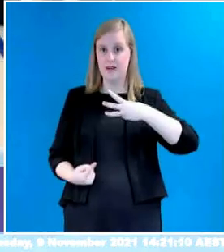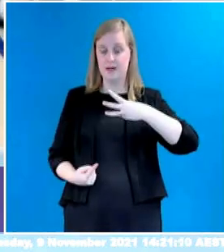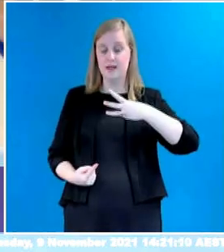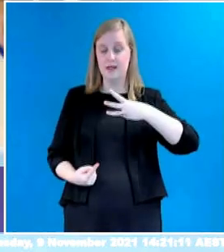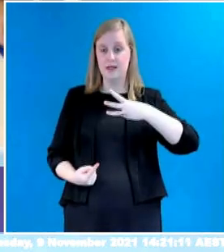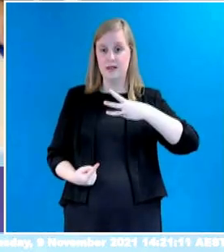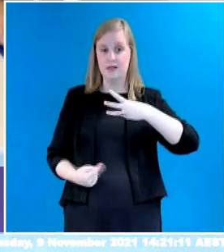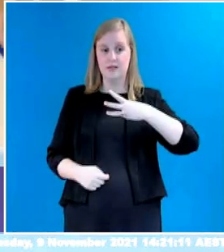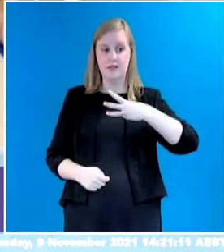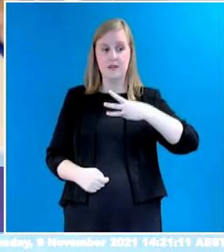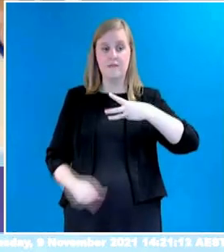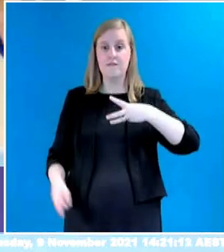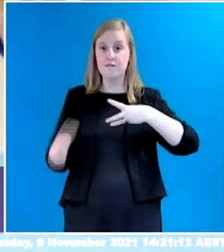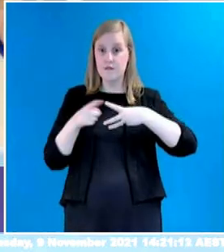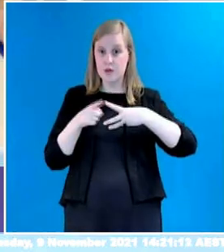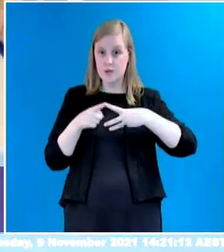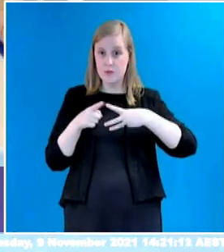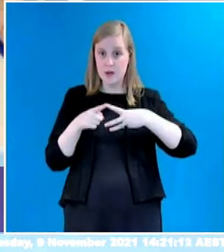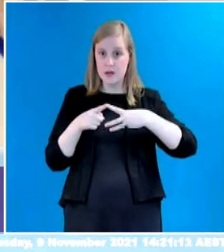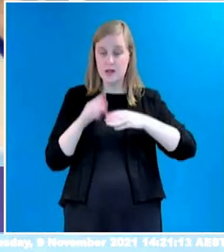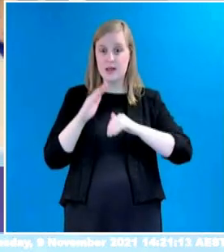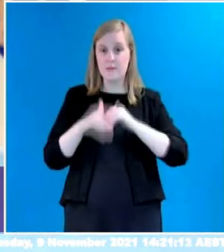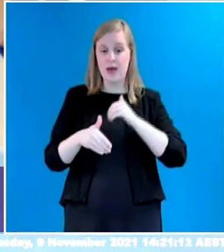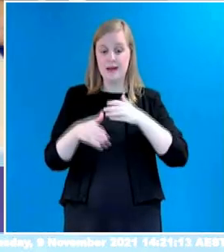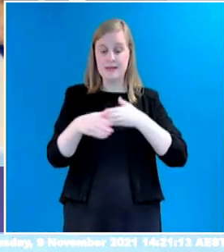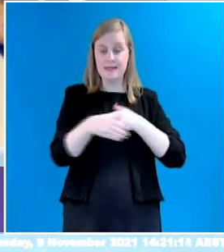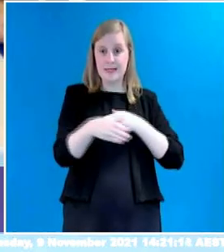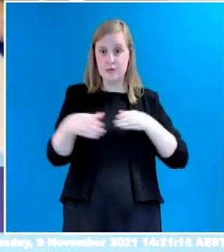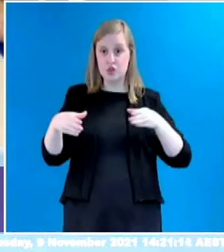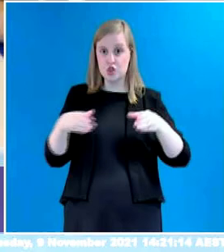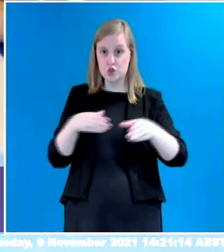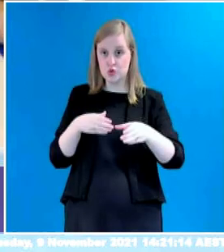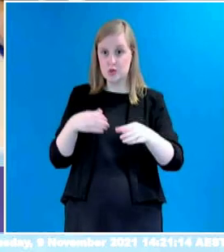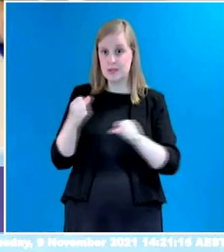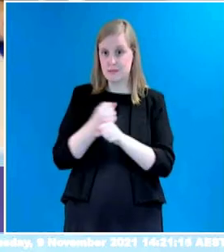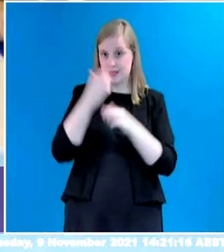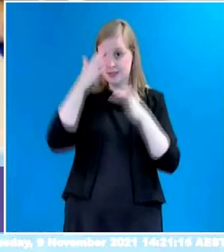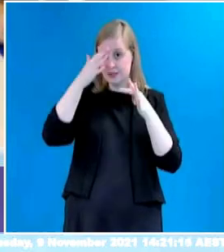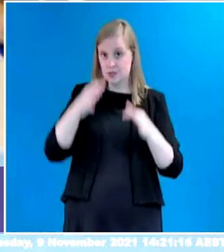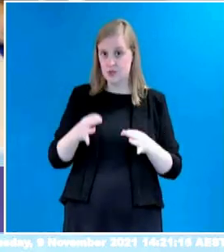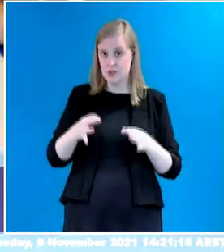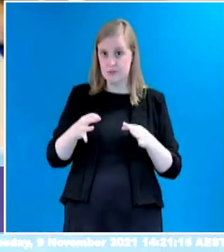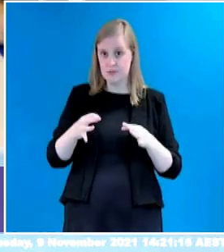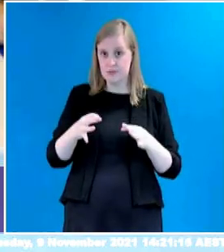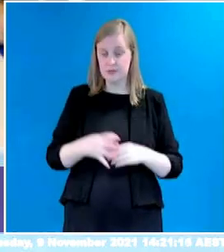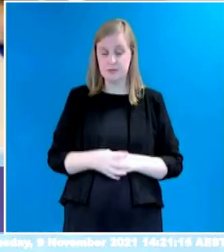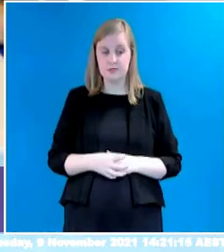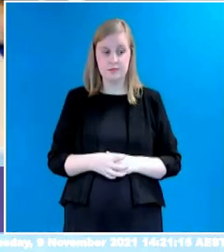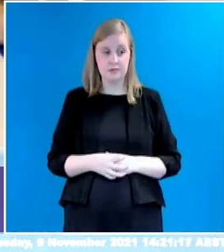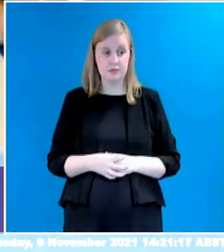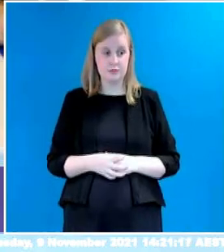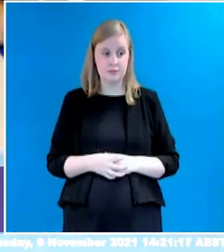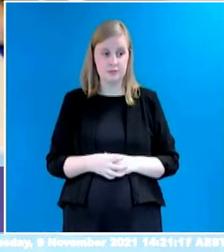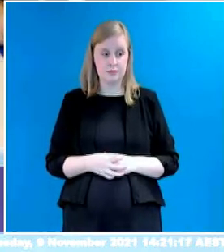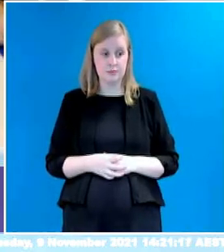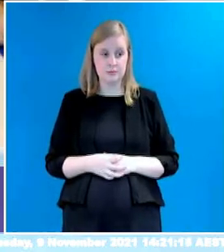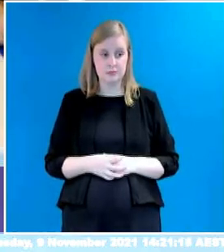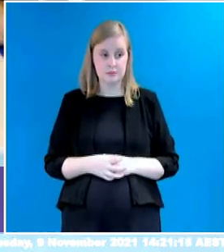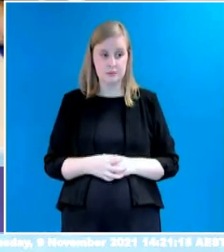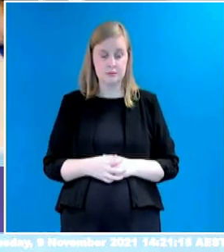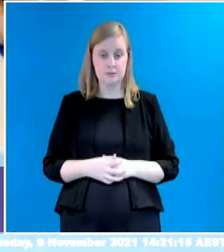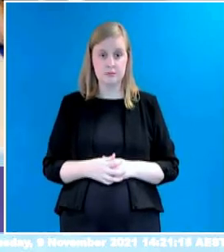The first one, which deals with substituted decision-making, basically